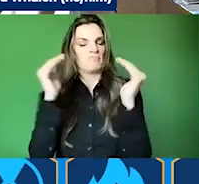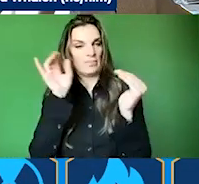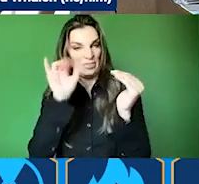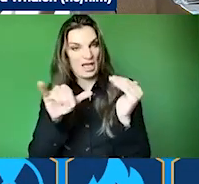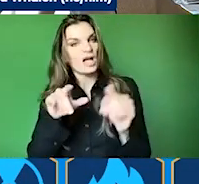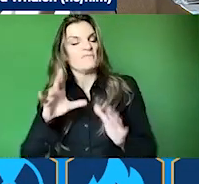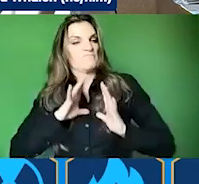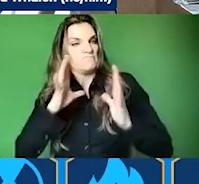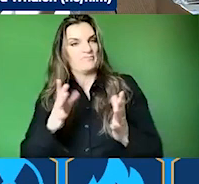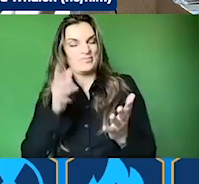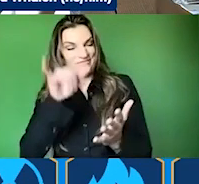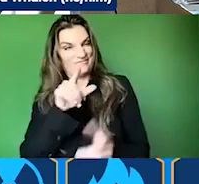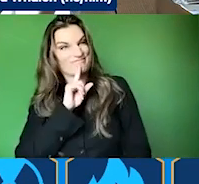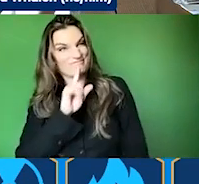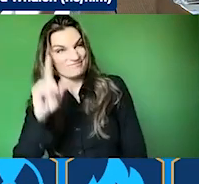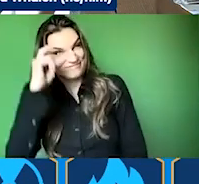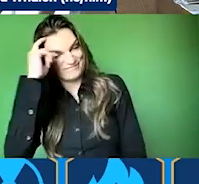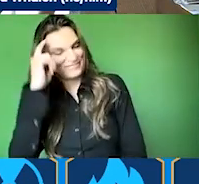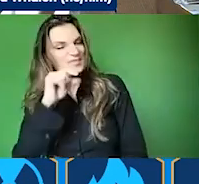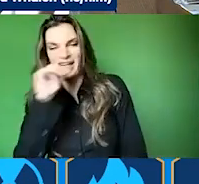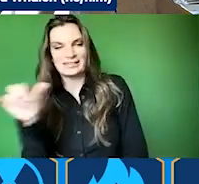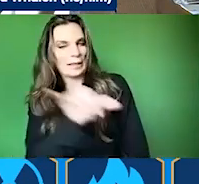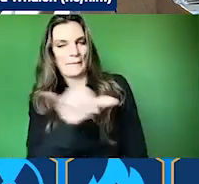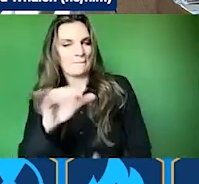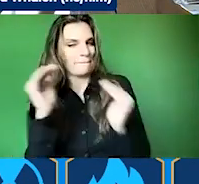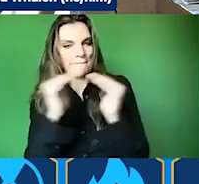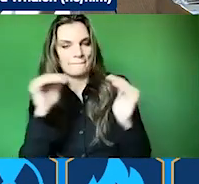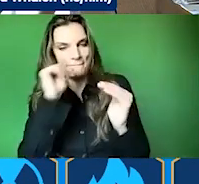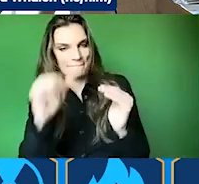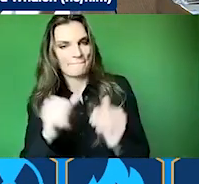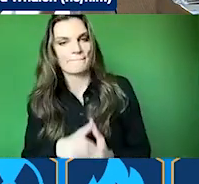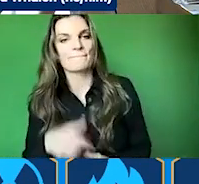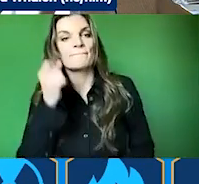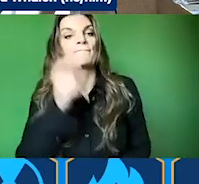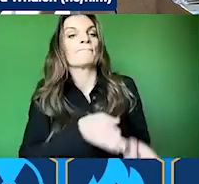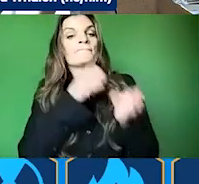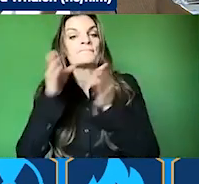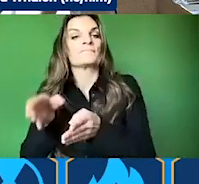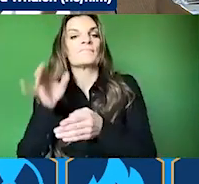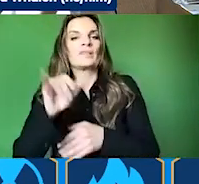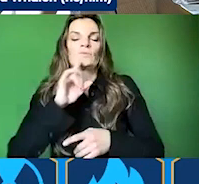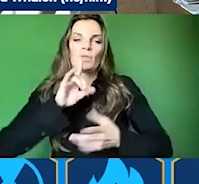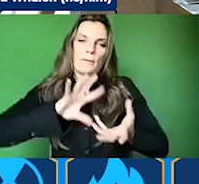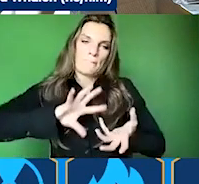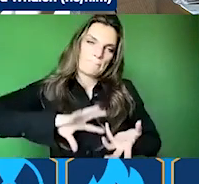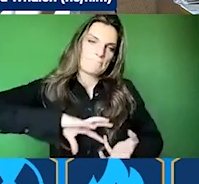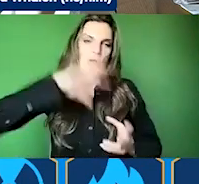functionally equivalent and I will talk more about this. Crisis of care. And what